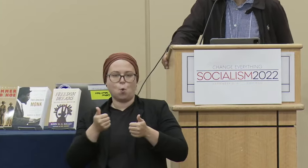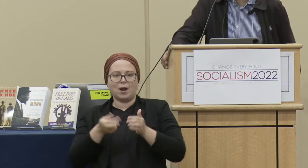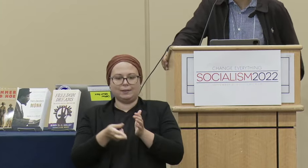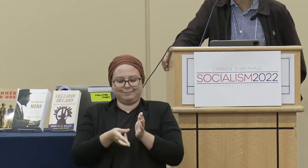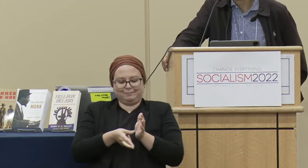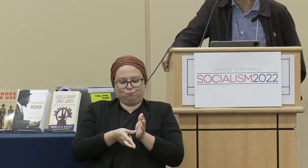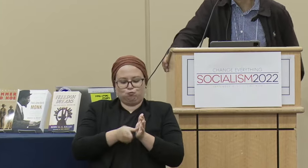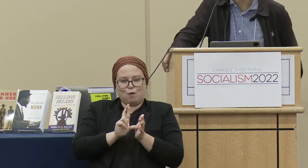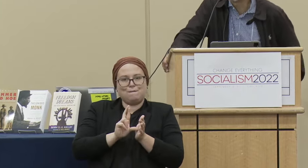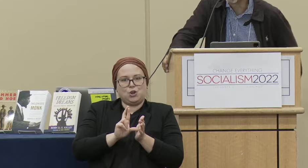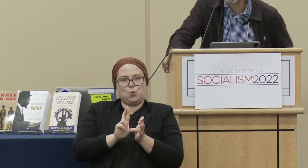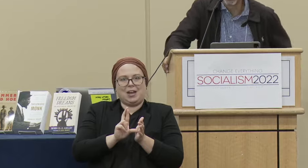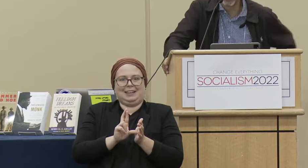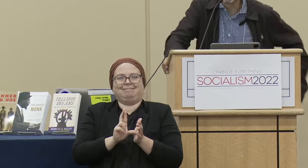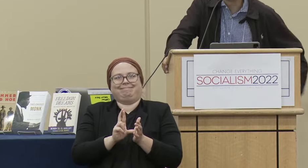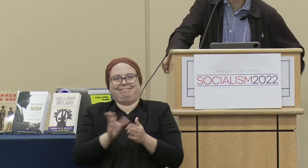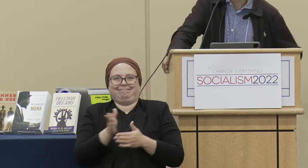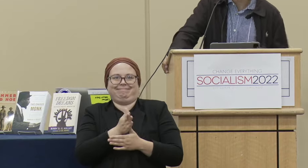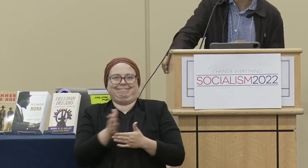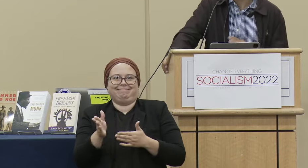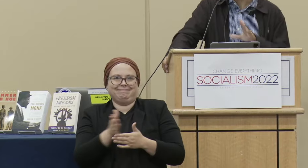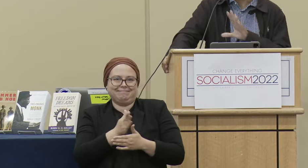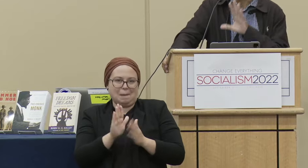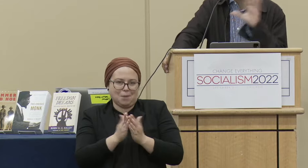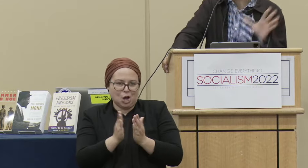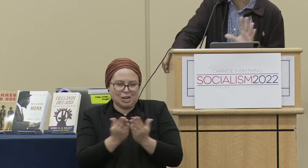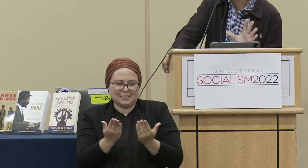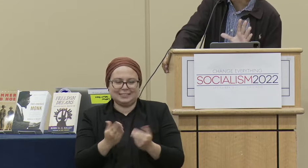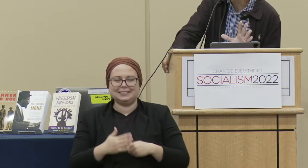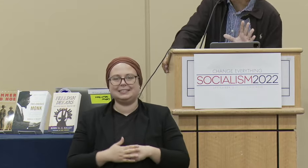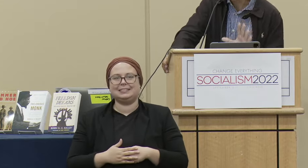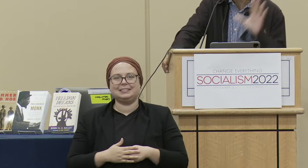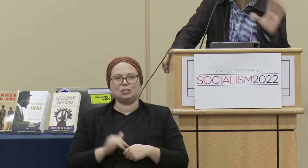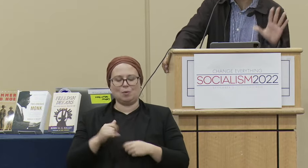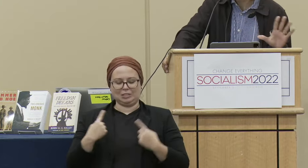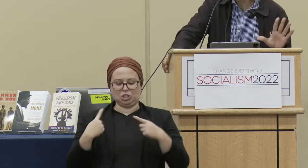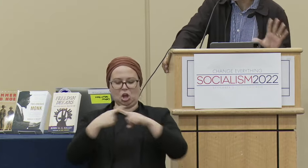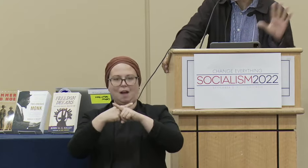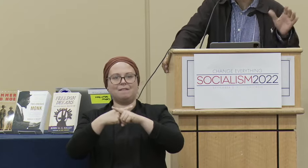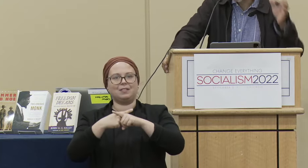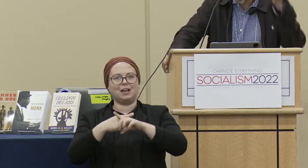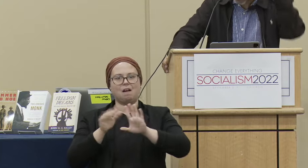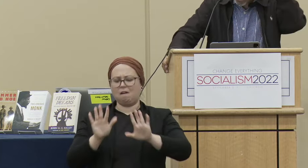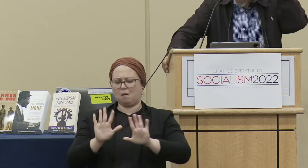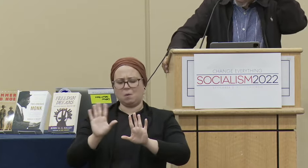my wife is always getting mad at me. Why -- no, why are you reading these books? You have work to do, your own books. And it's true. But the secret, I started blurbing books as a way